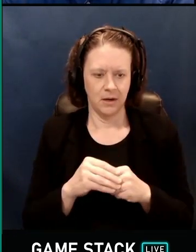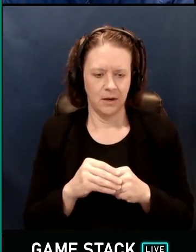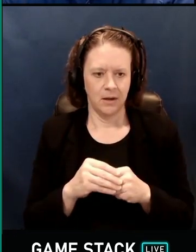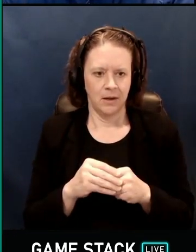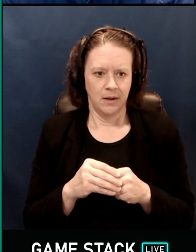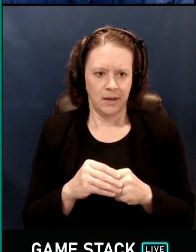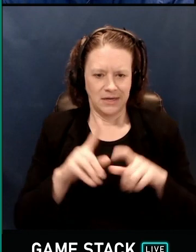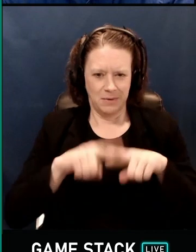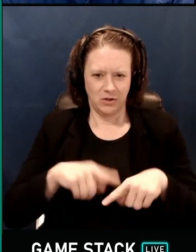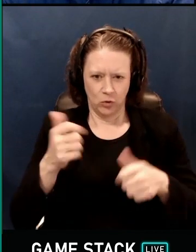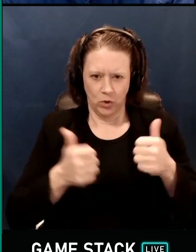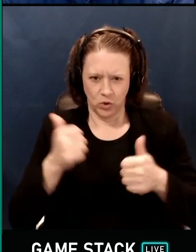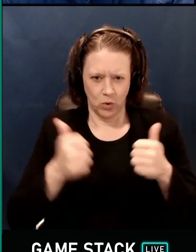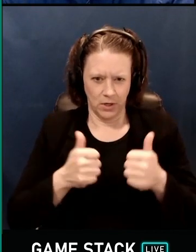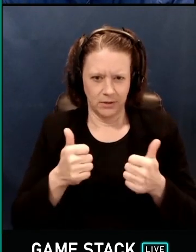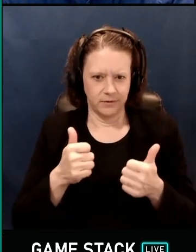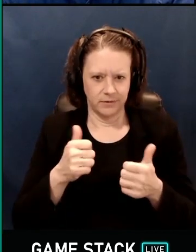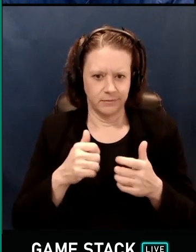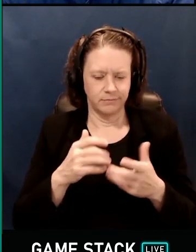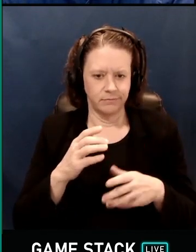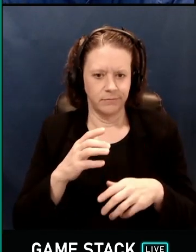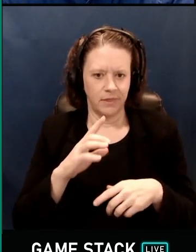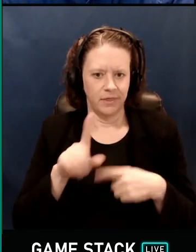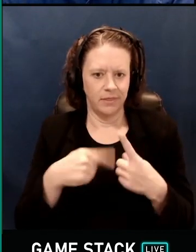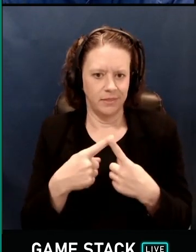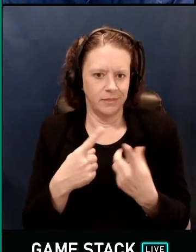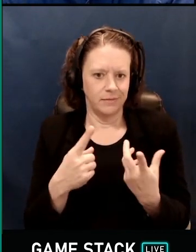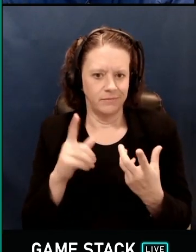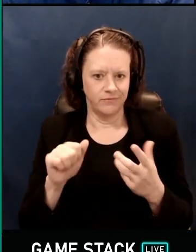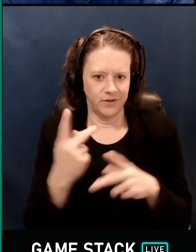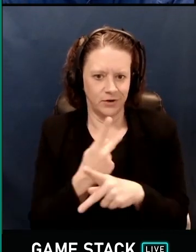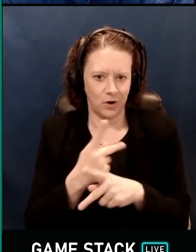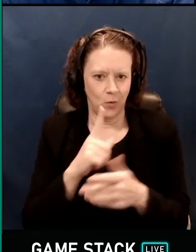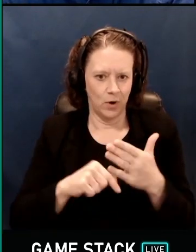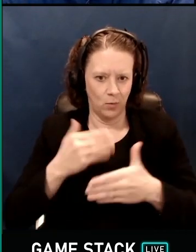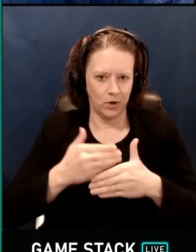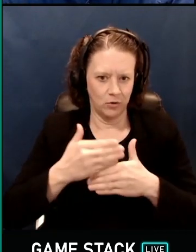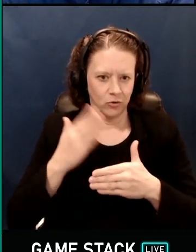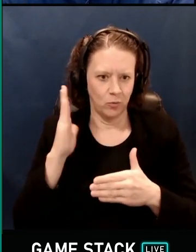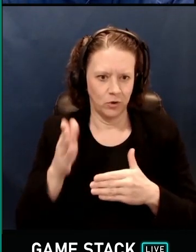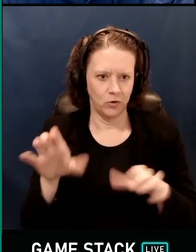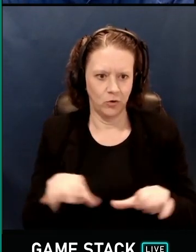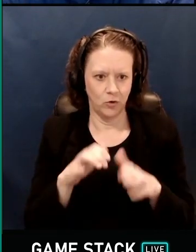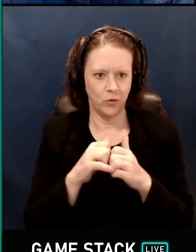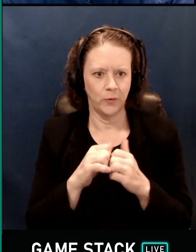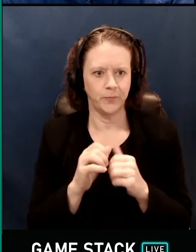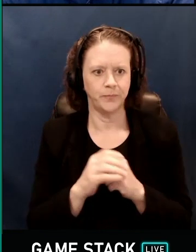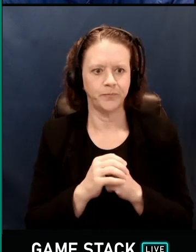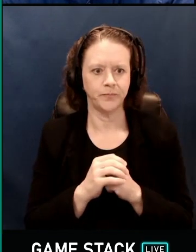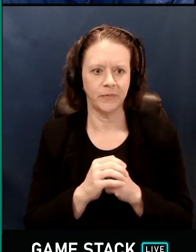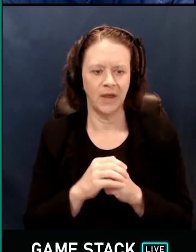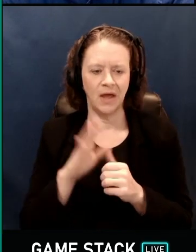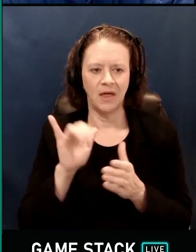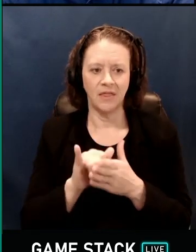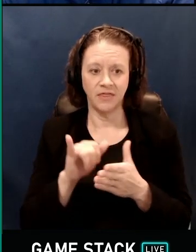The license server is .net core application named Unity.Licensing.Server